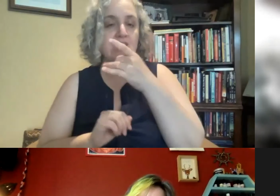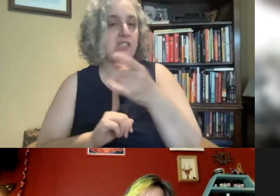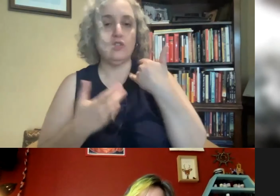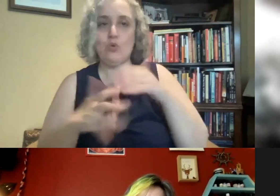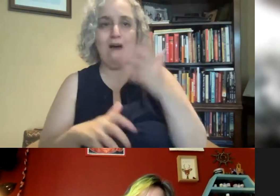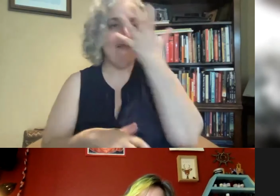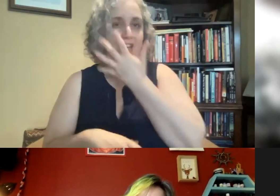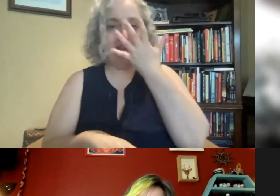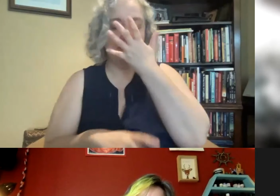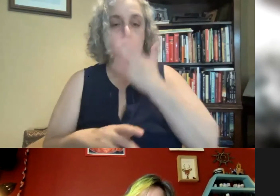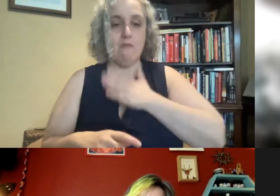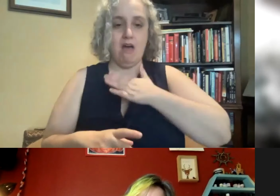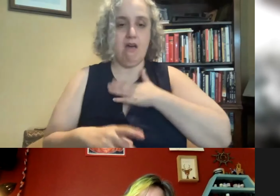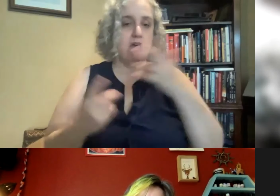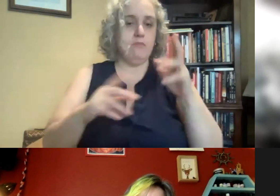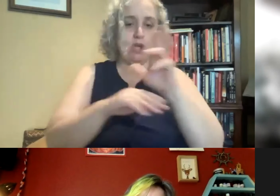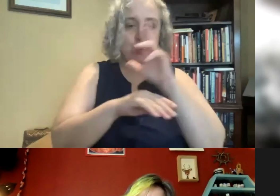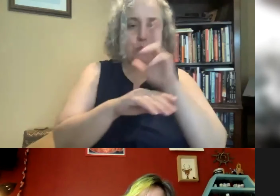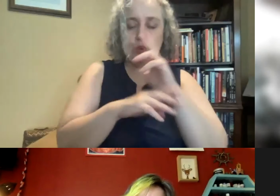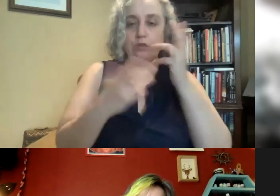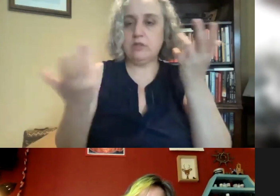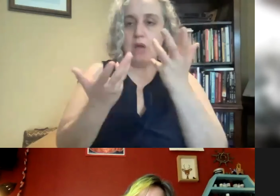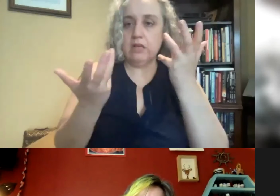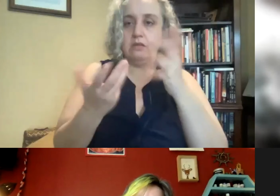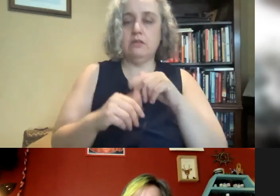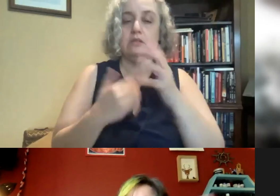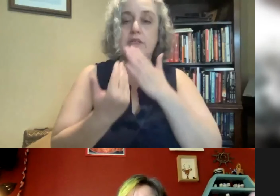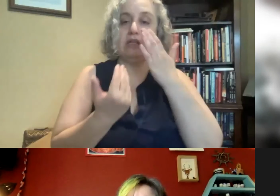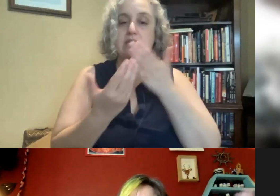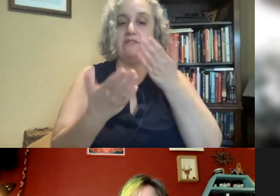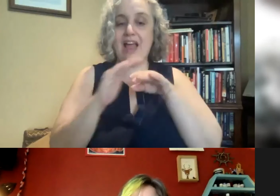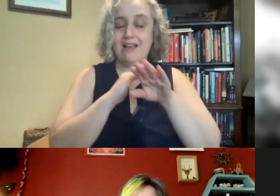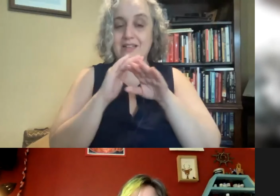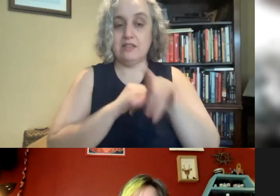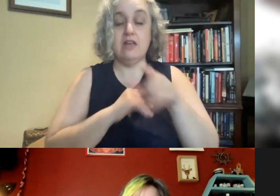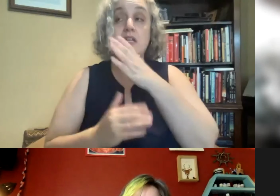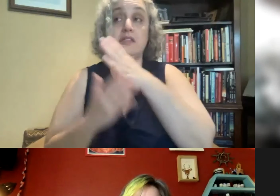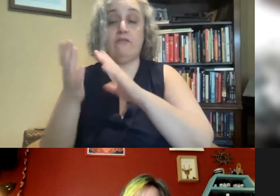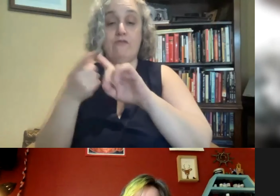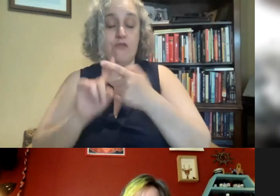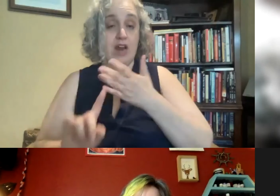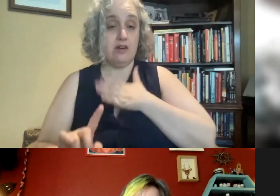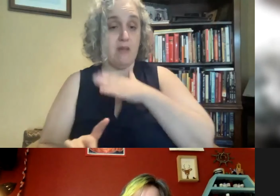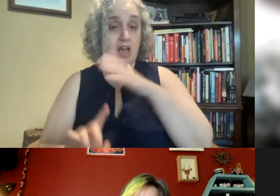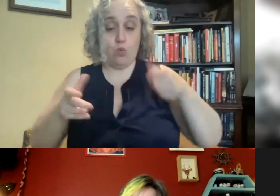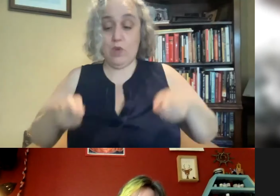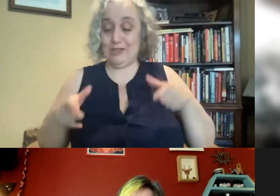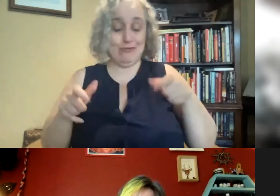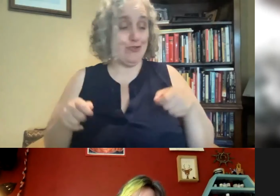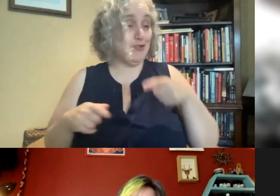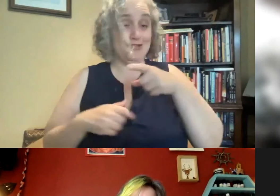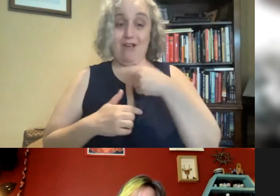what can I use or what am I able to use? But I know some of my friends in wheelchairs who don't have access,